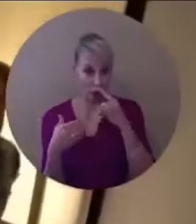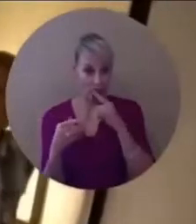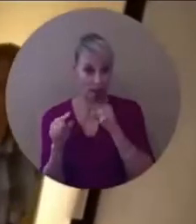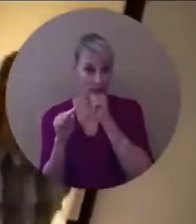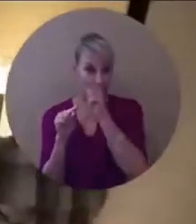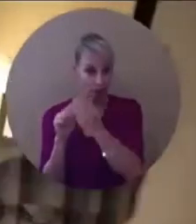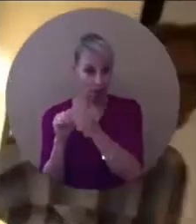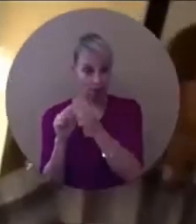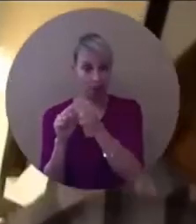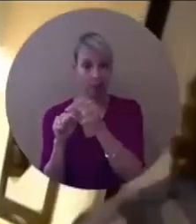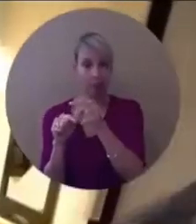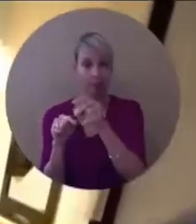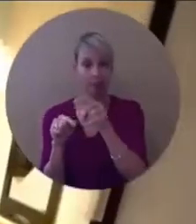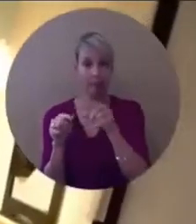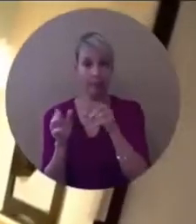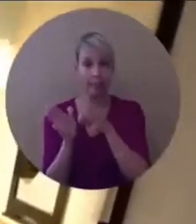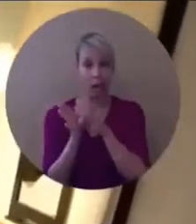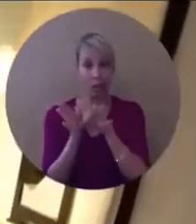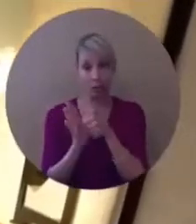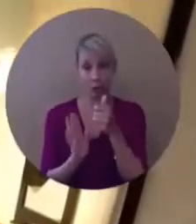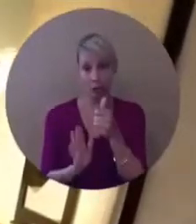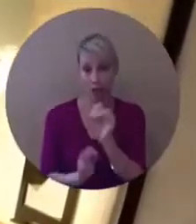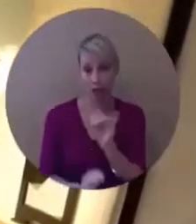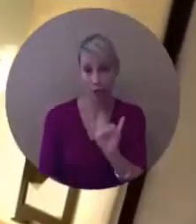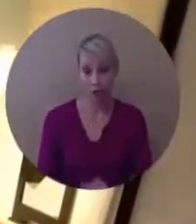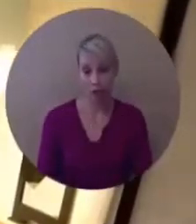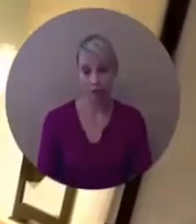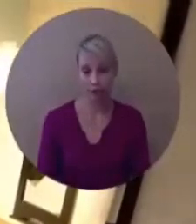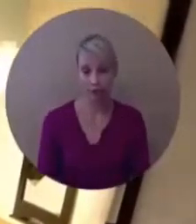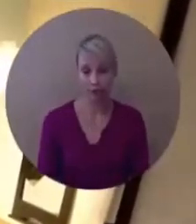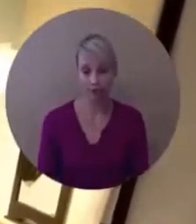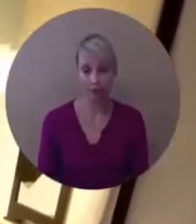And we see another younger child behind there that is reading a song.